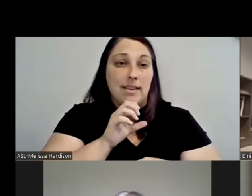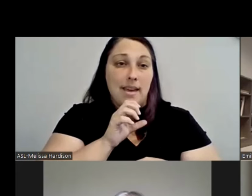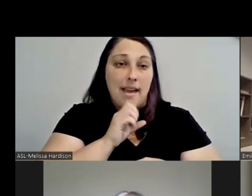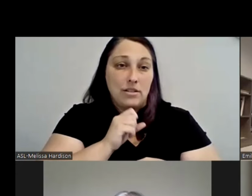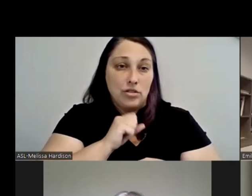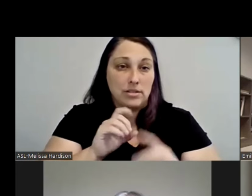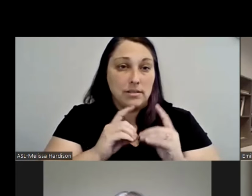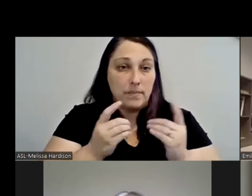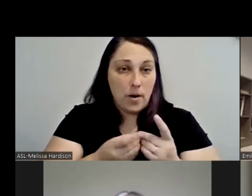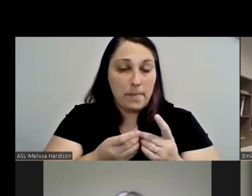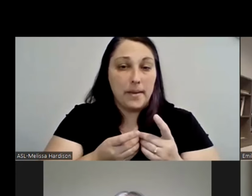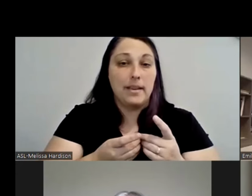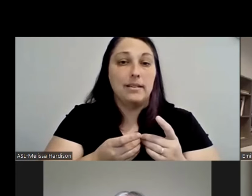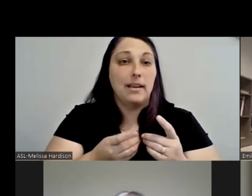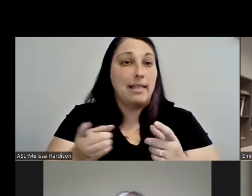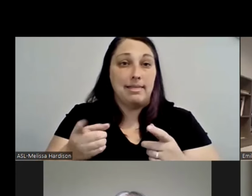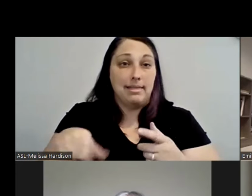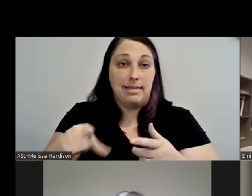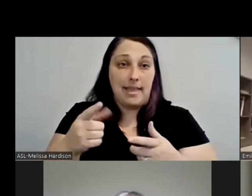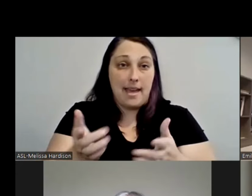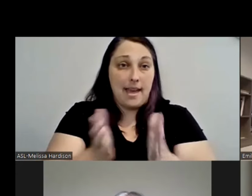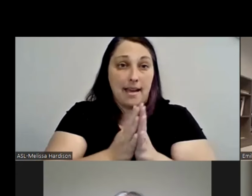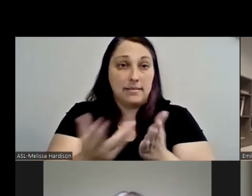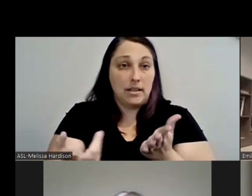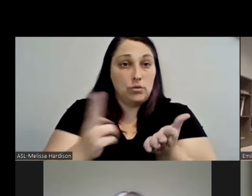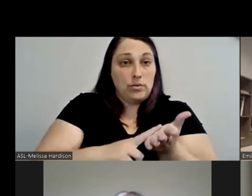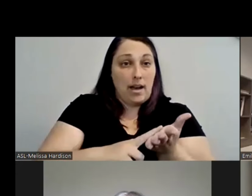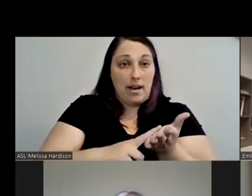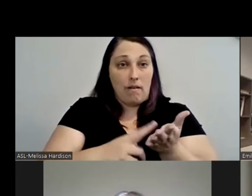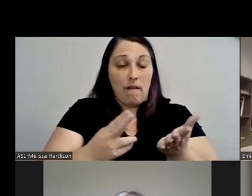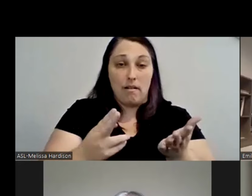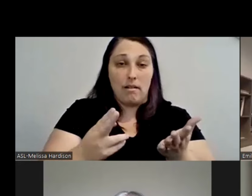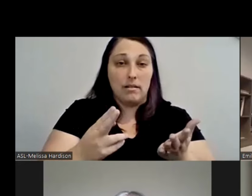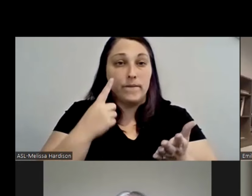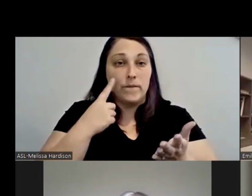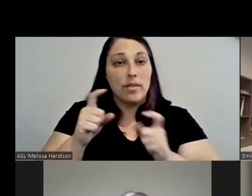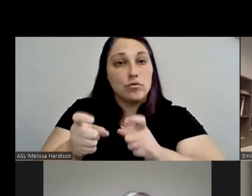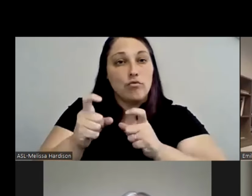Are you in housing or homelessness services? Aging and disability networks, healthcare or public health policy?